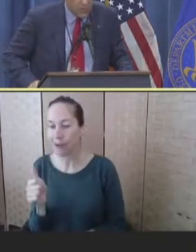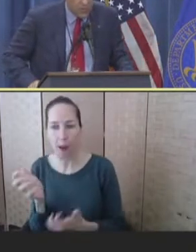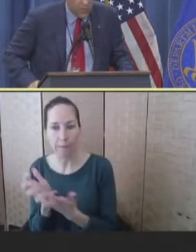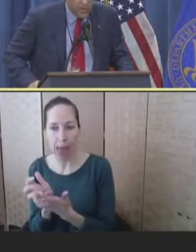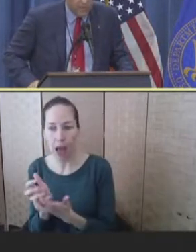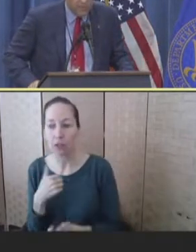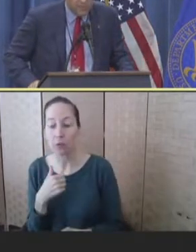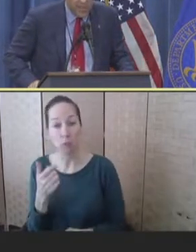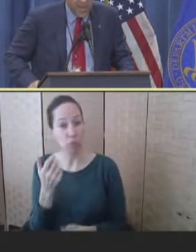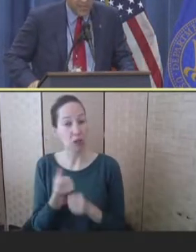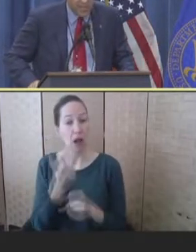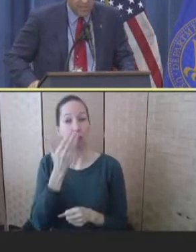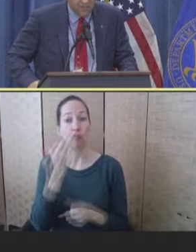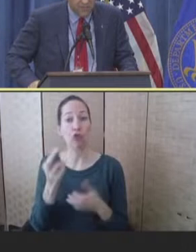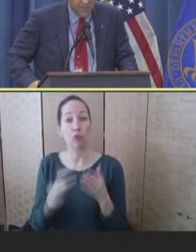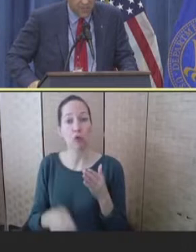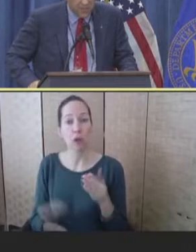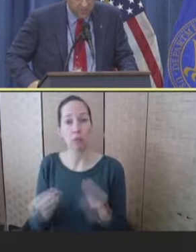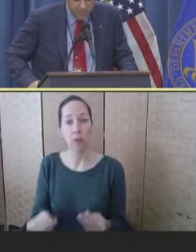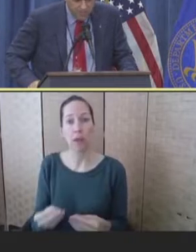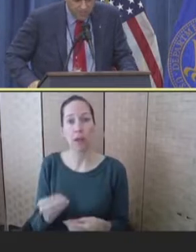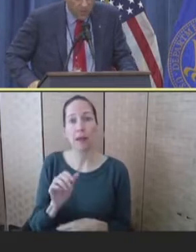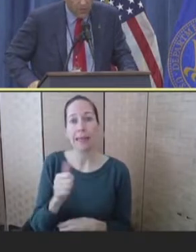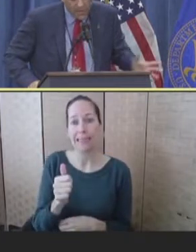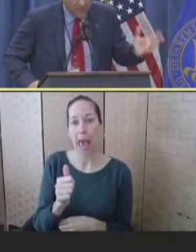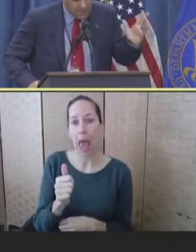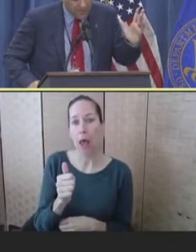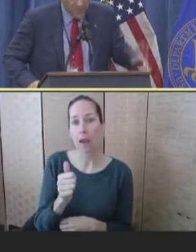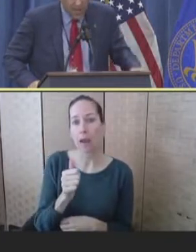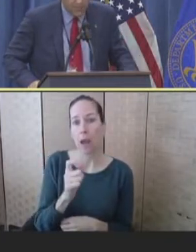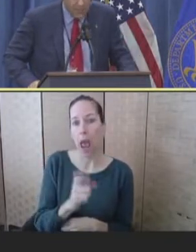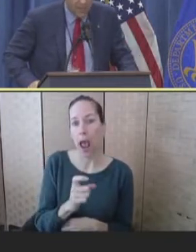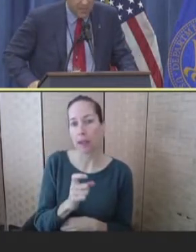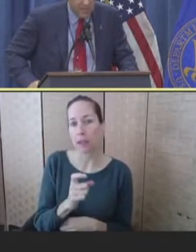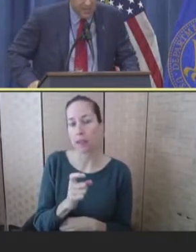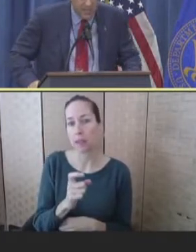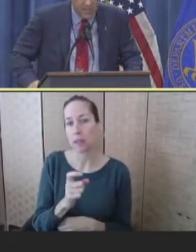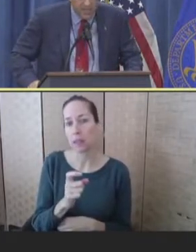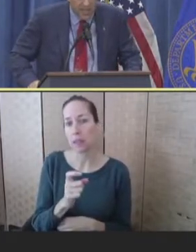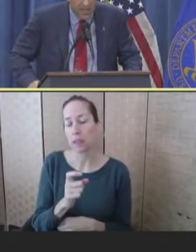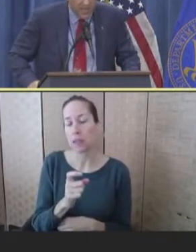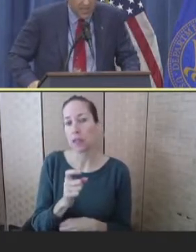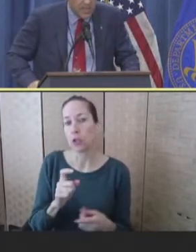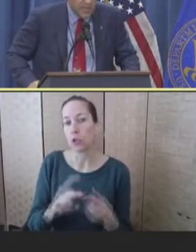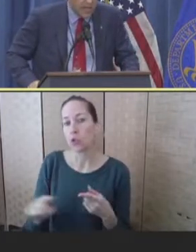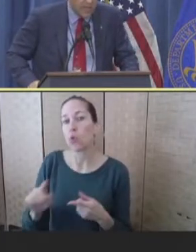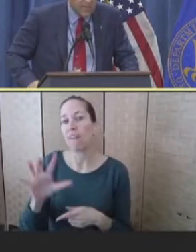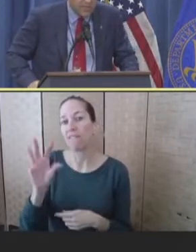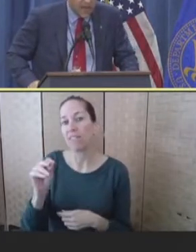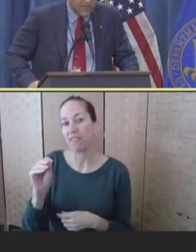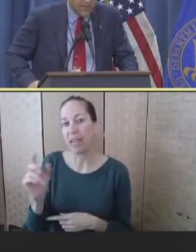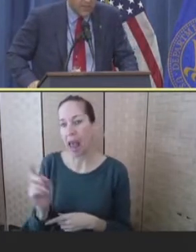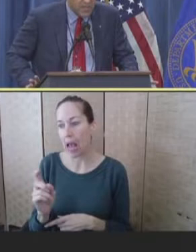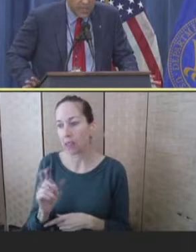We were giving them 10xLD50s or 10 to 50 times LD50s in some cases of these viruses and we